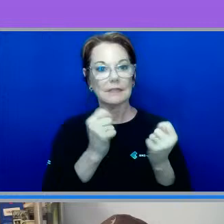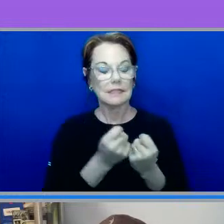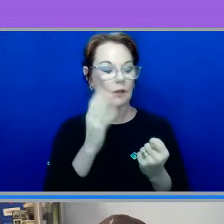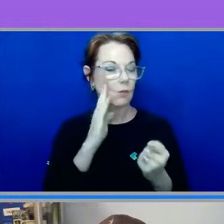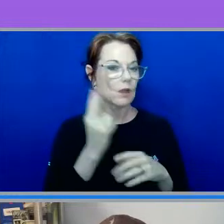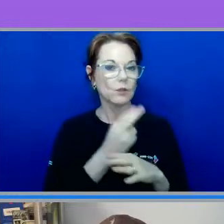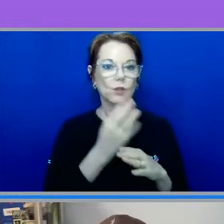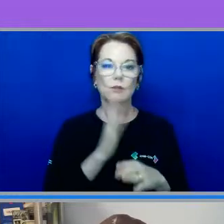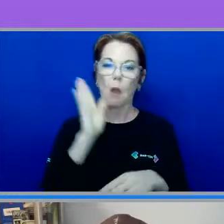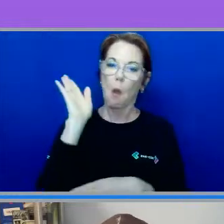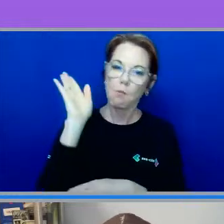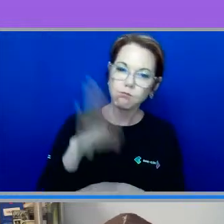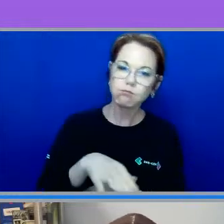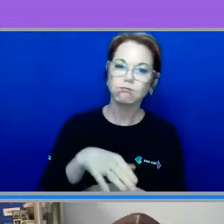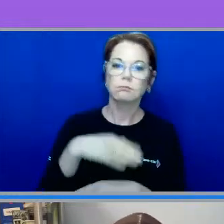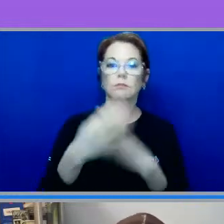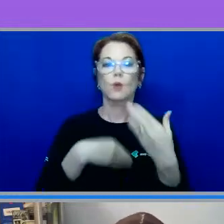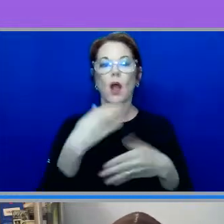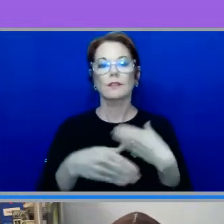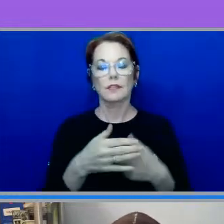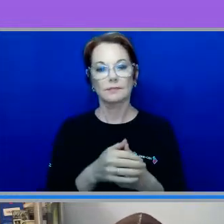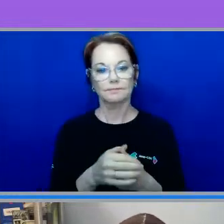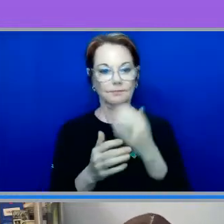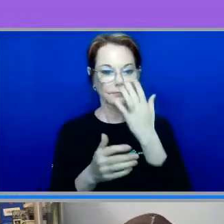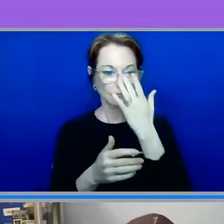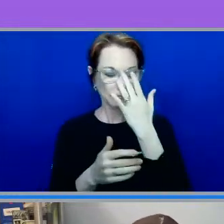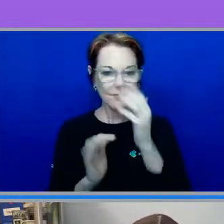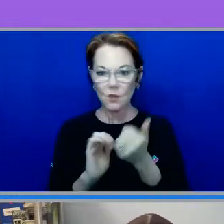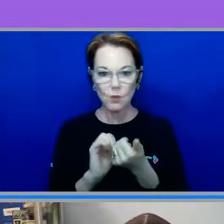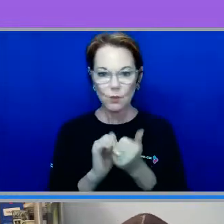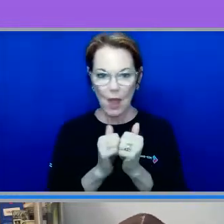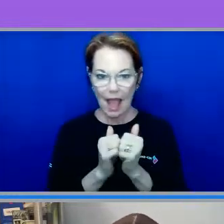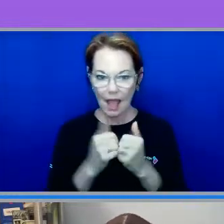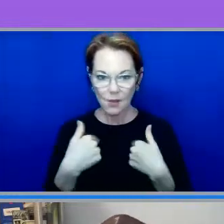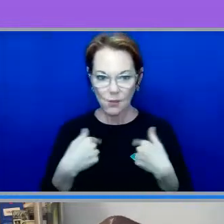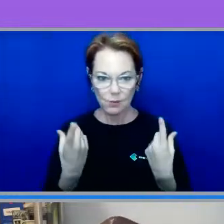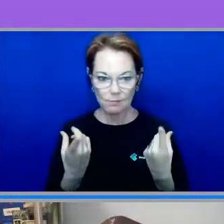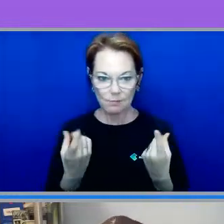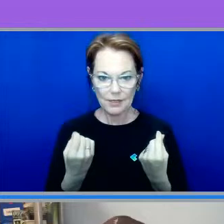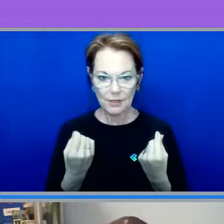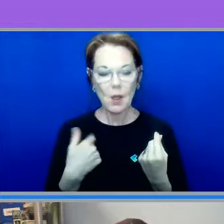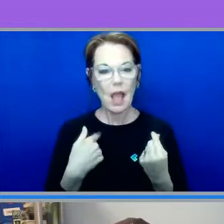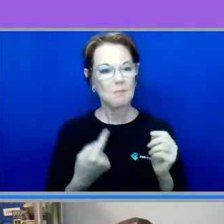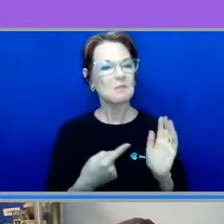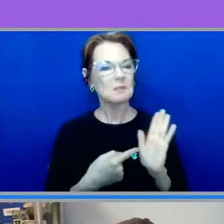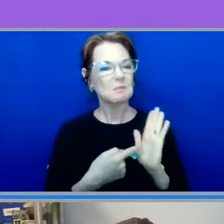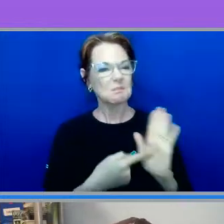throughout the entire process. So the way this is going to work